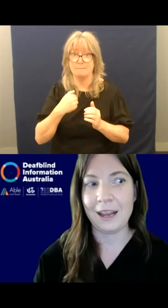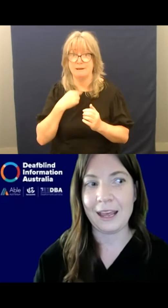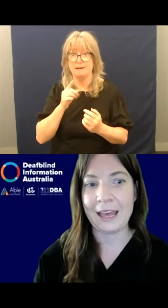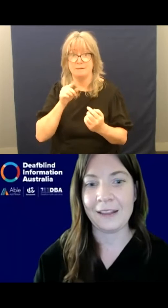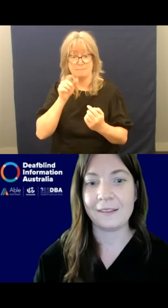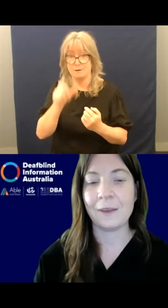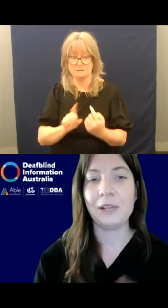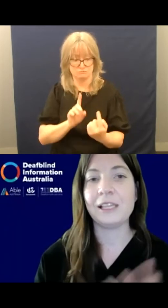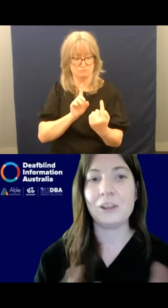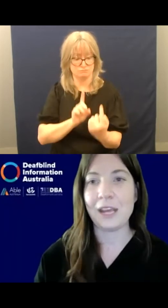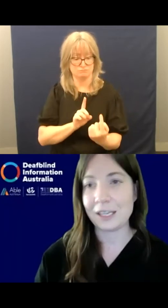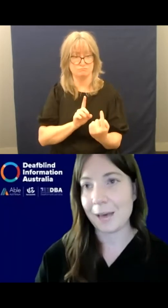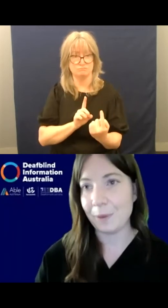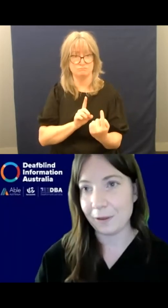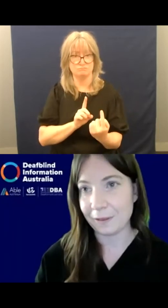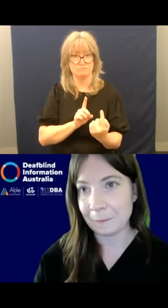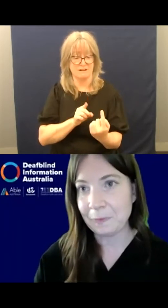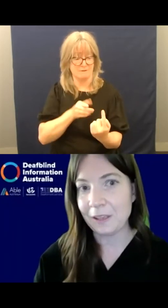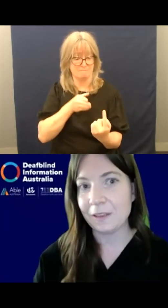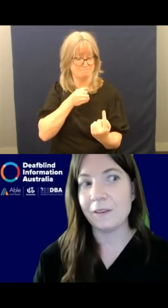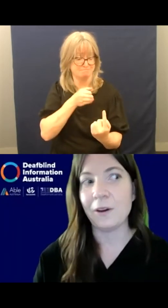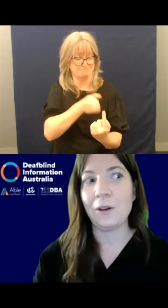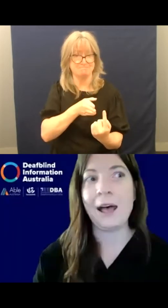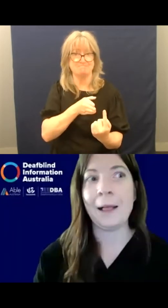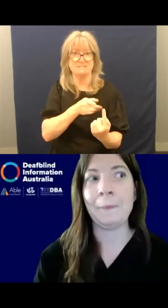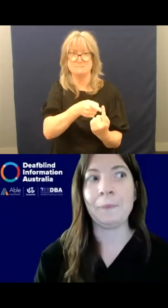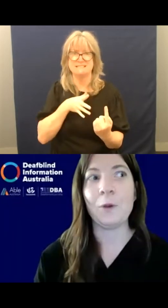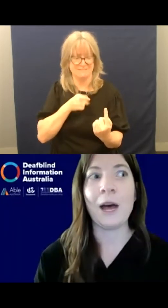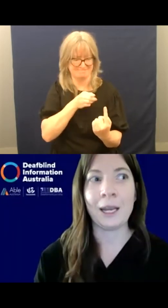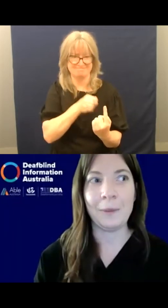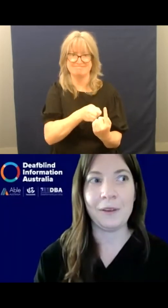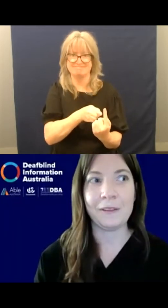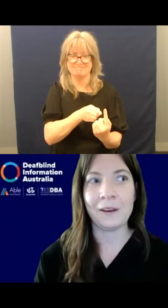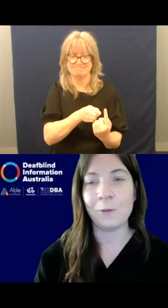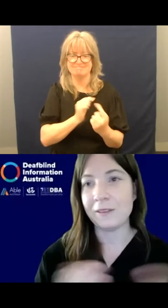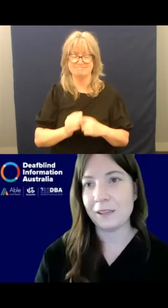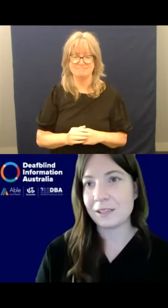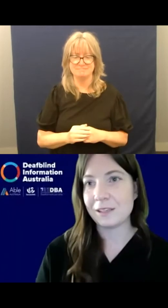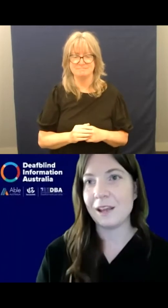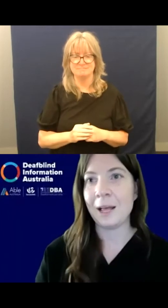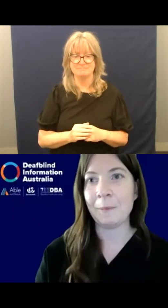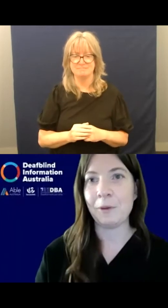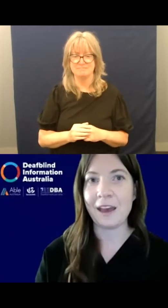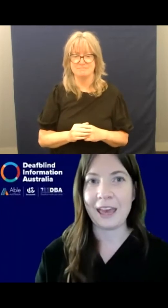And it's completely unique to that person. So one person we sit with our hands